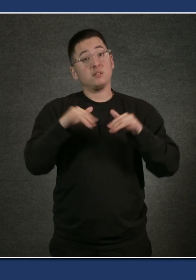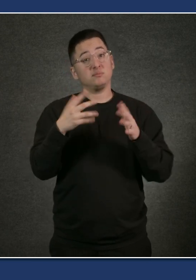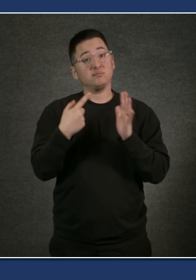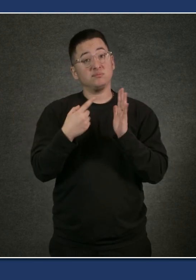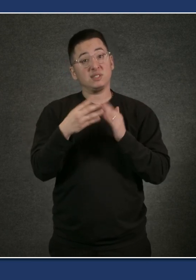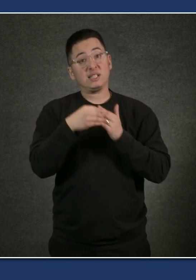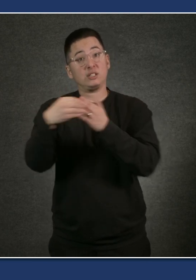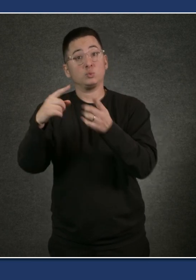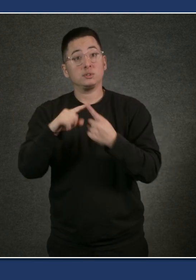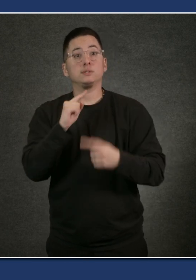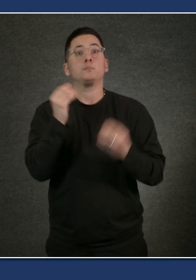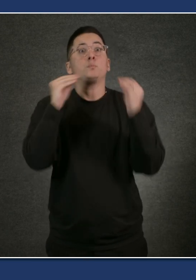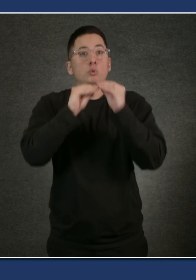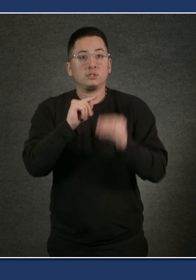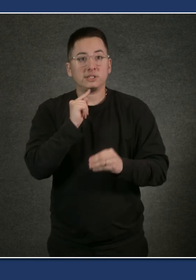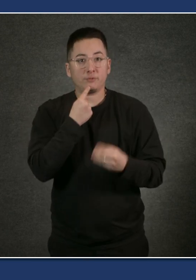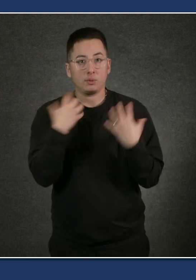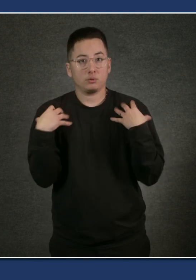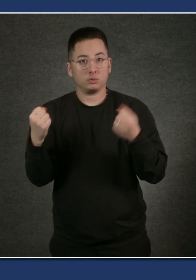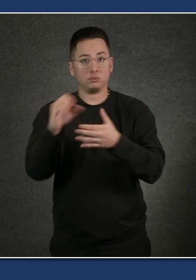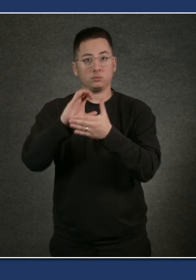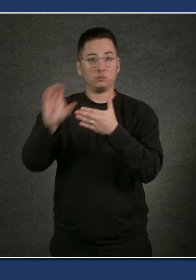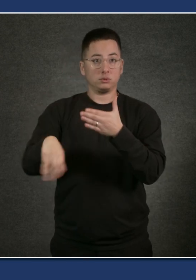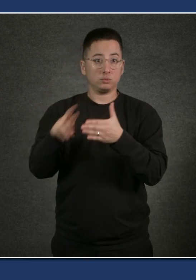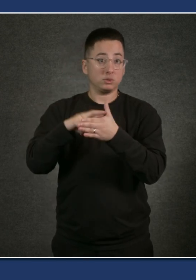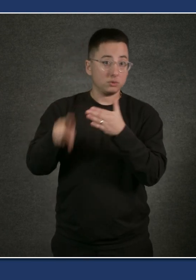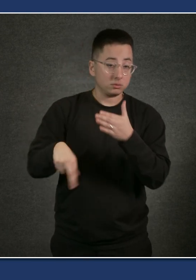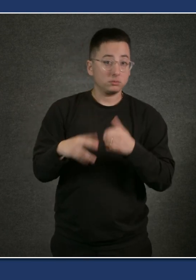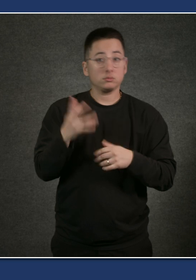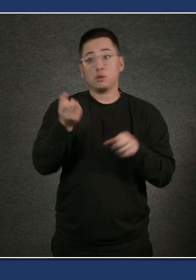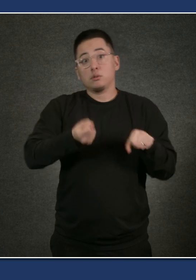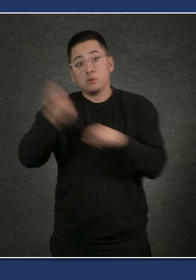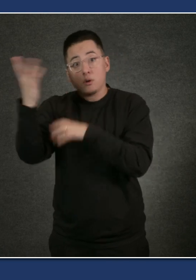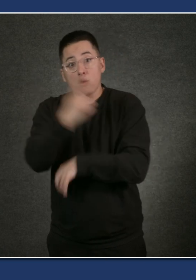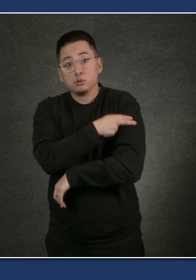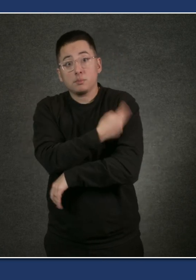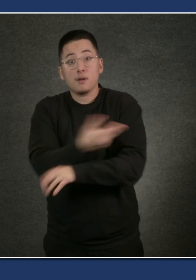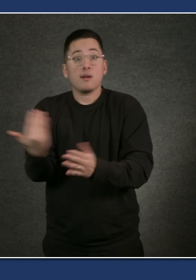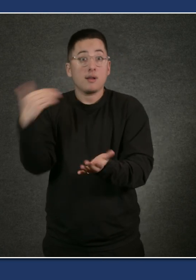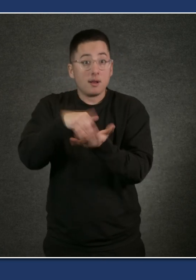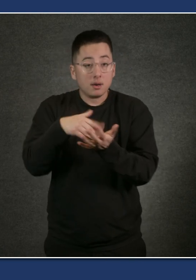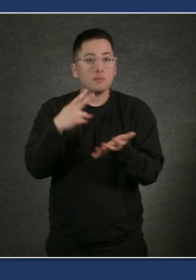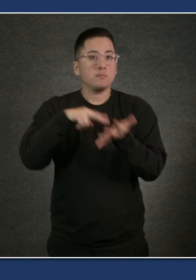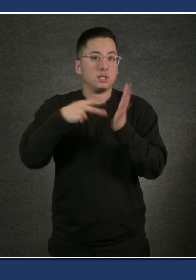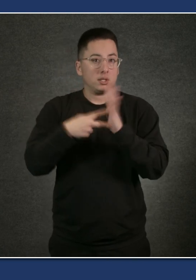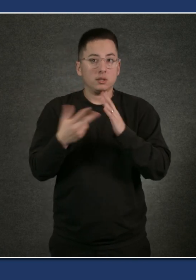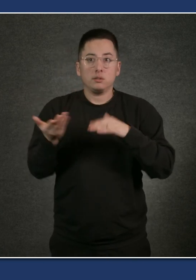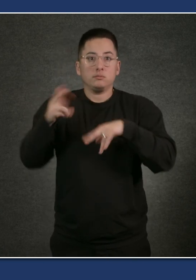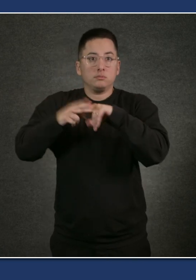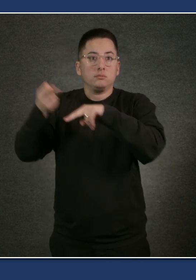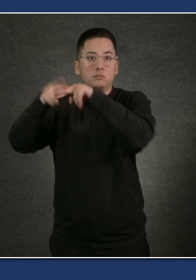and rehospitalizations, compounding medical expenses and complications down the road.